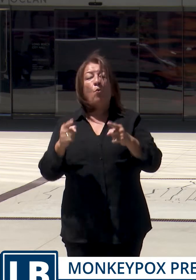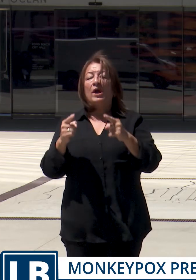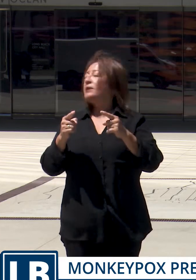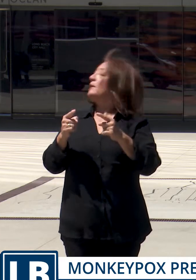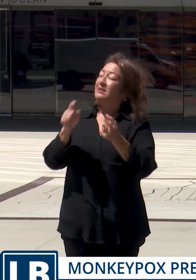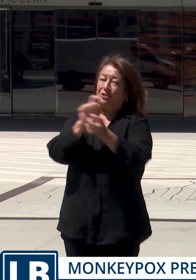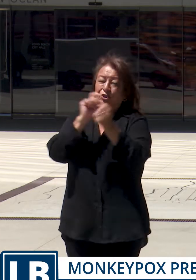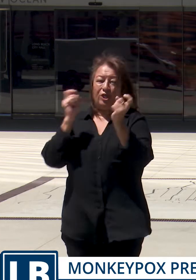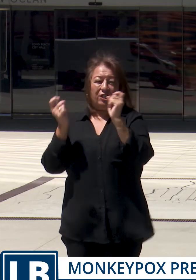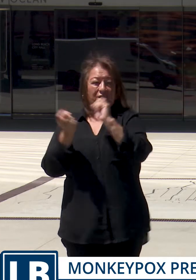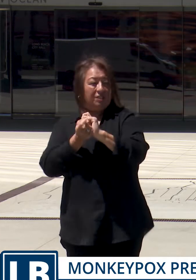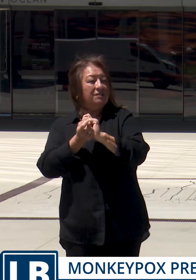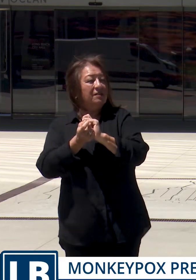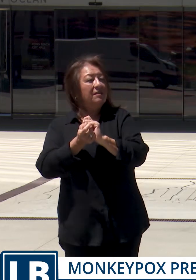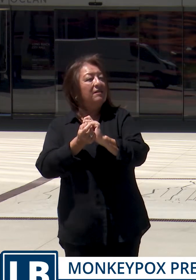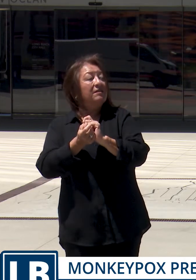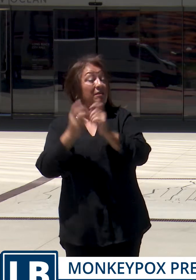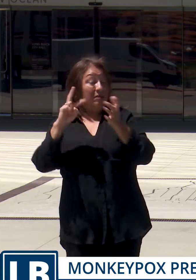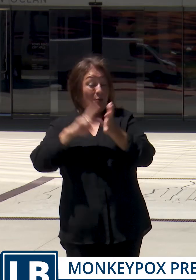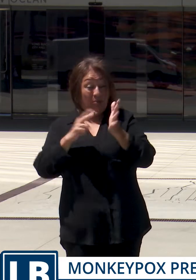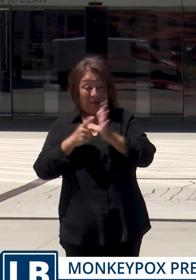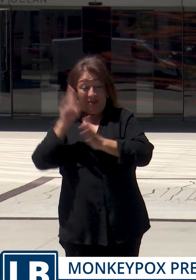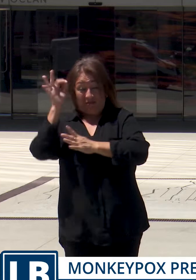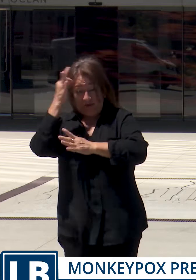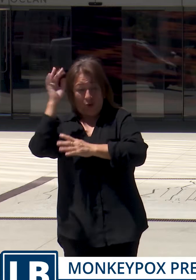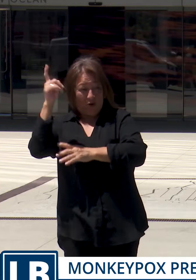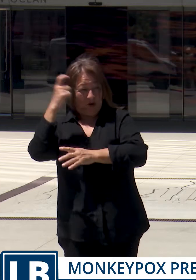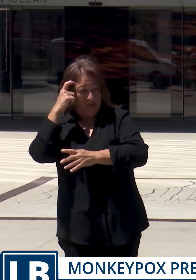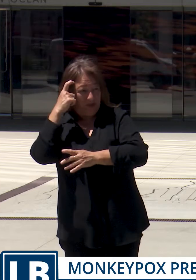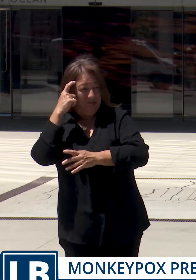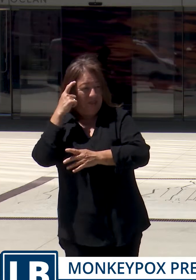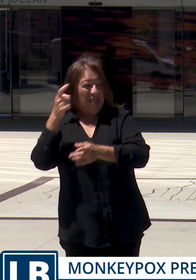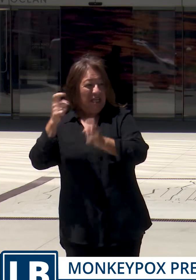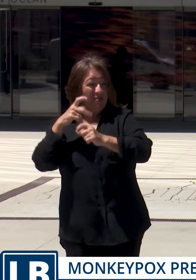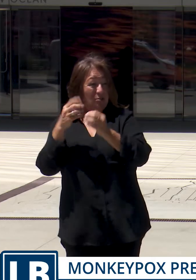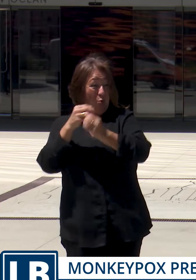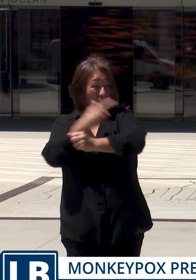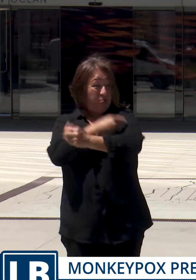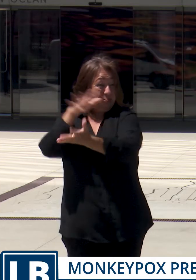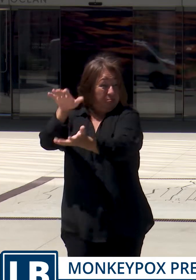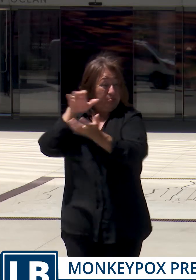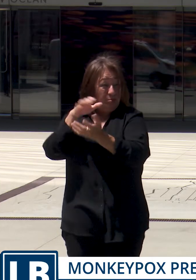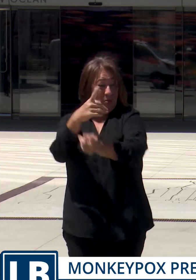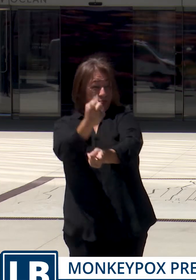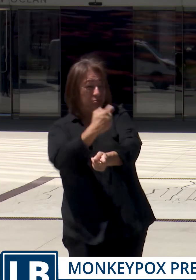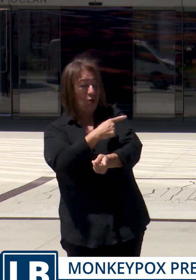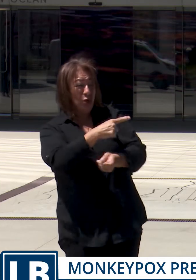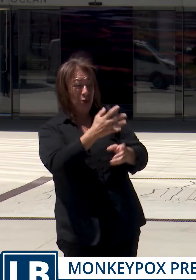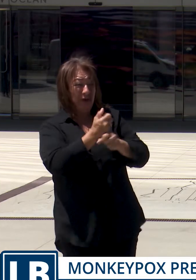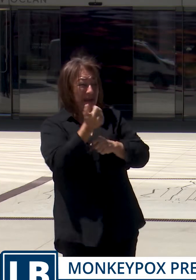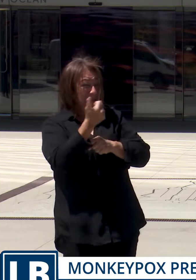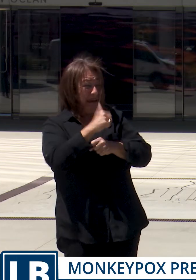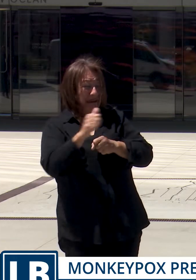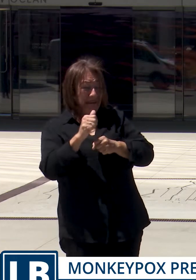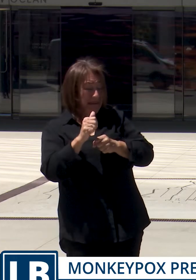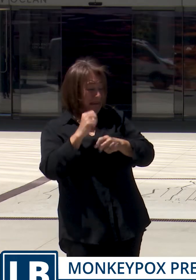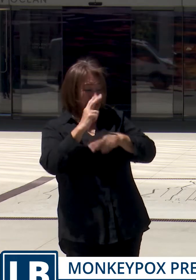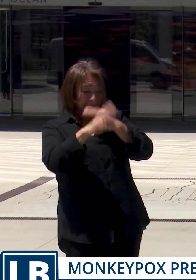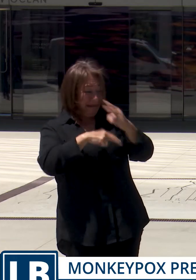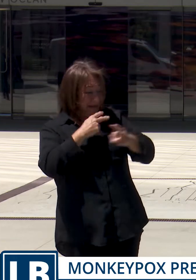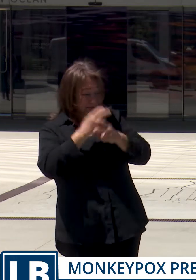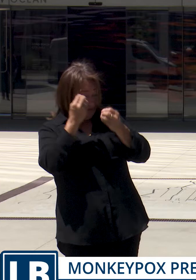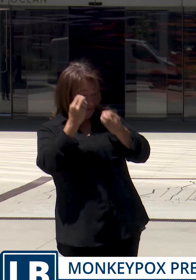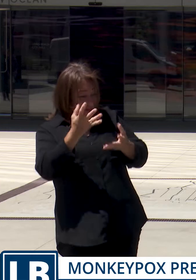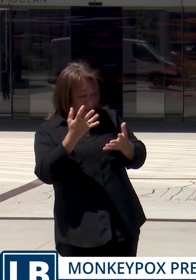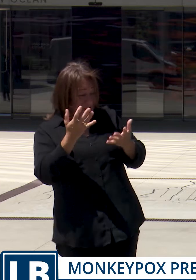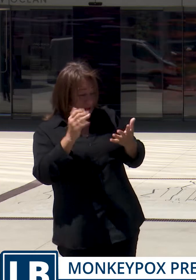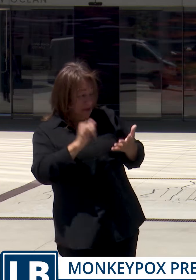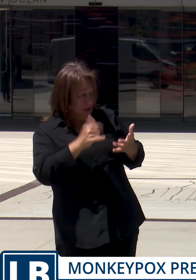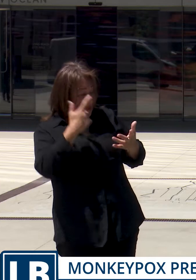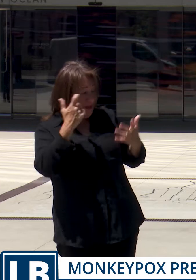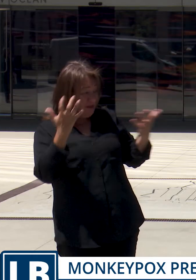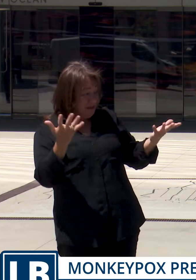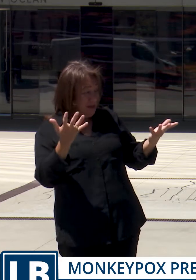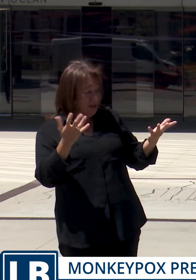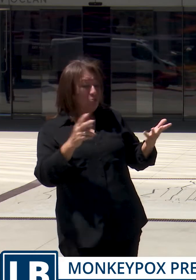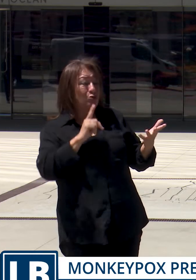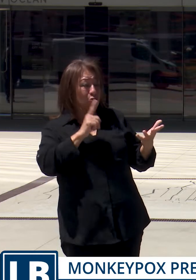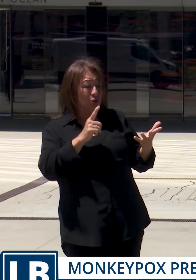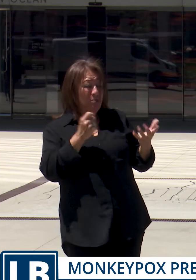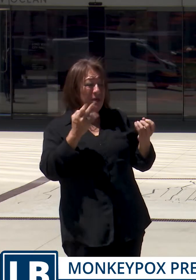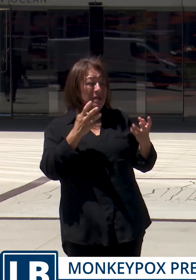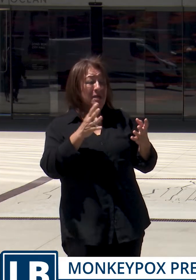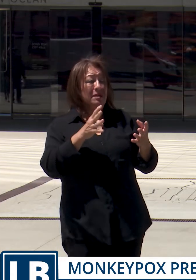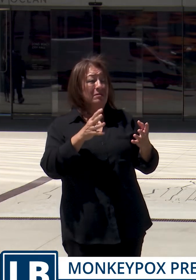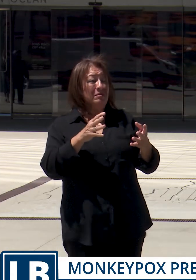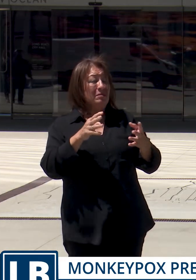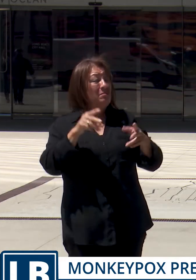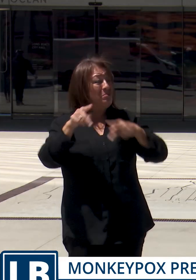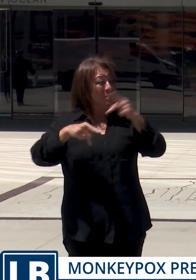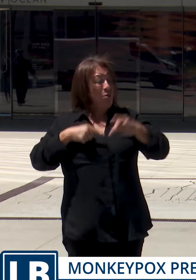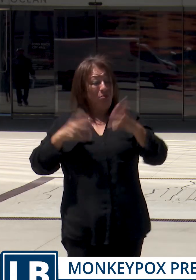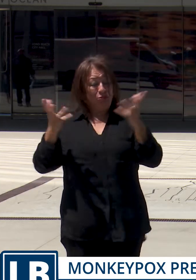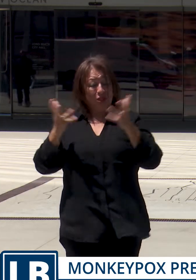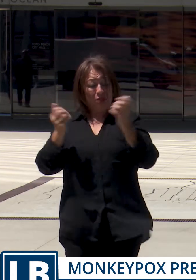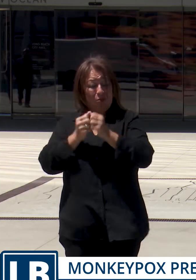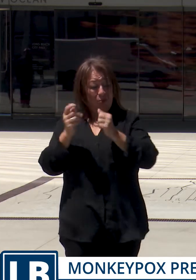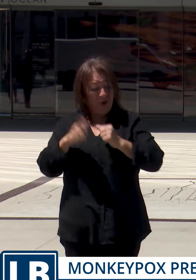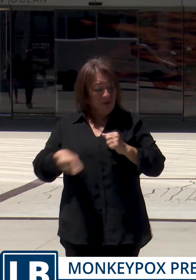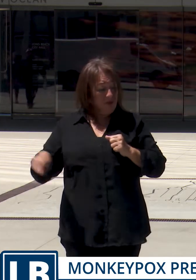be a signal that the federal government is actually getting us a more vaccine